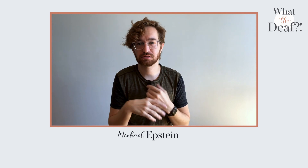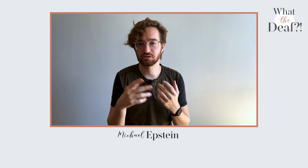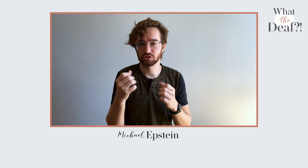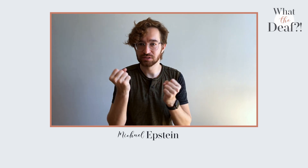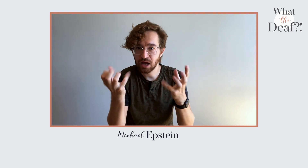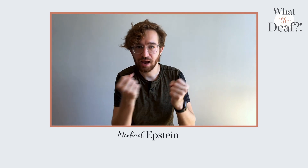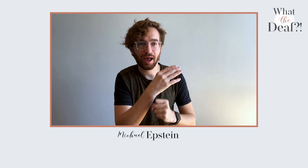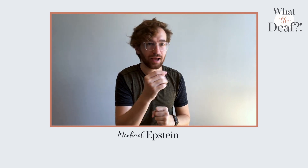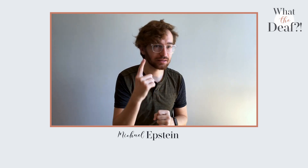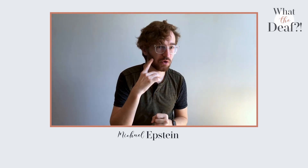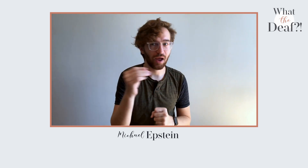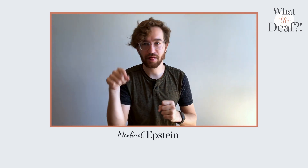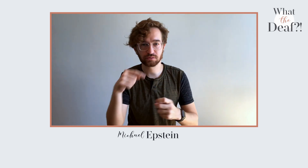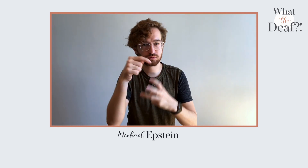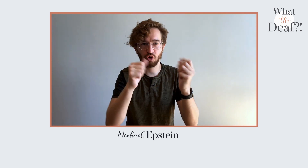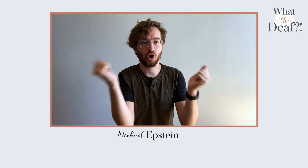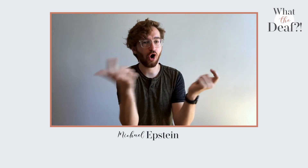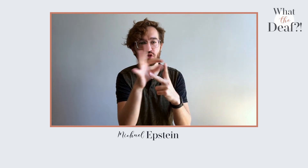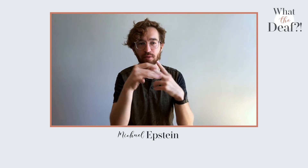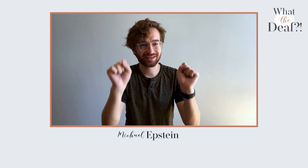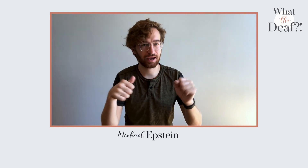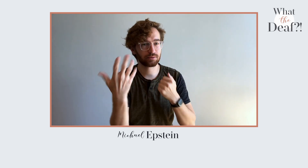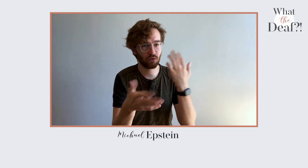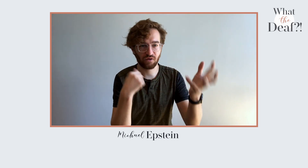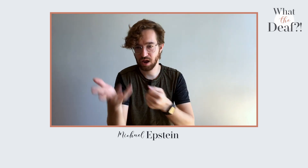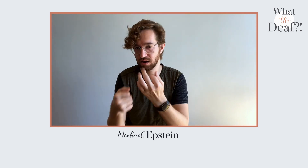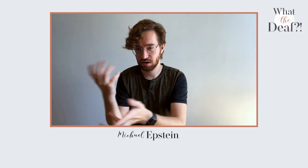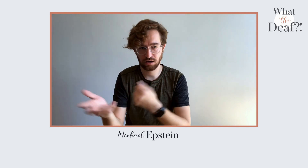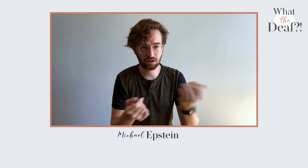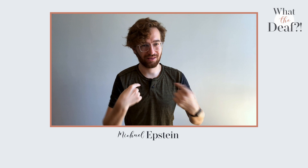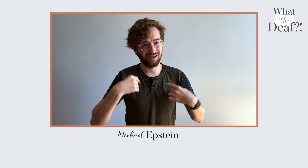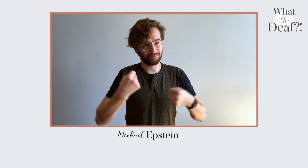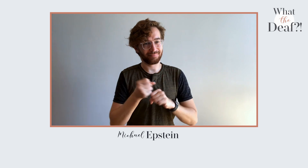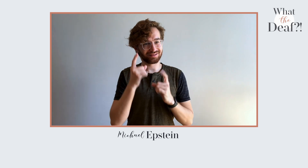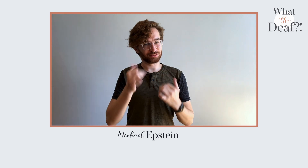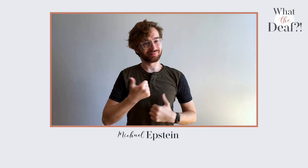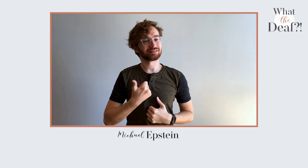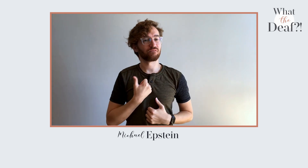whether it be sign, sound, the ability to speak. They provided me every avenue and allowed me to make the decision for myself